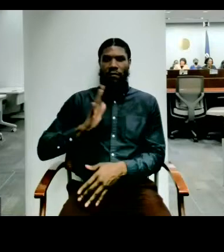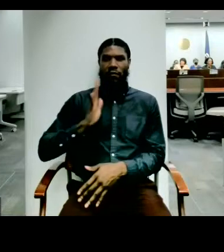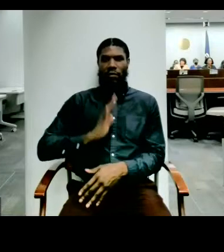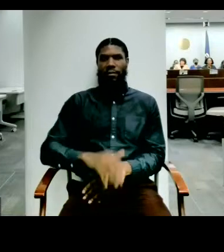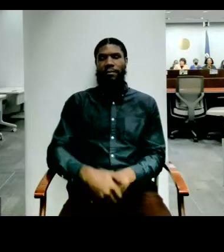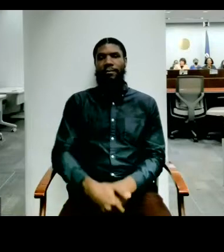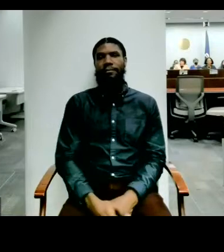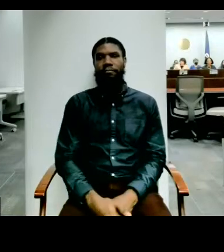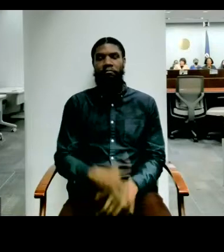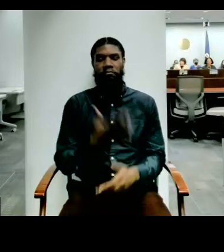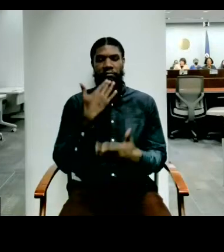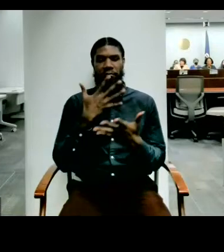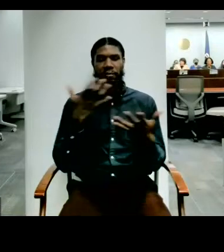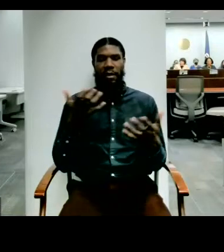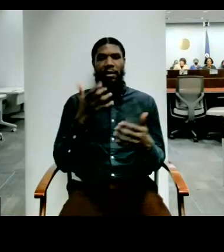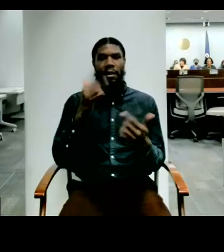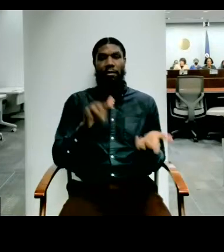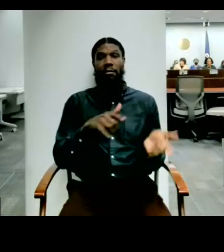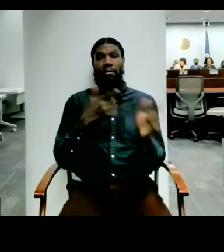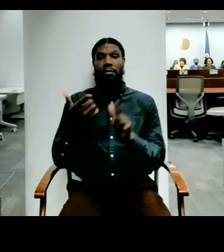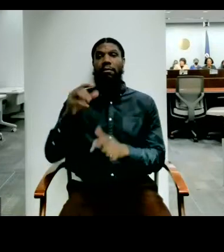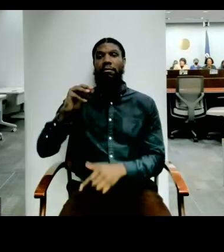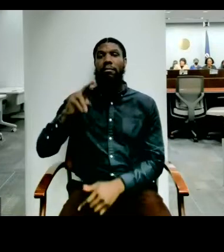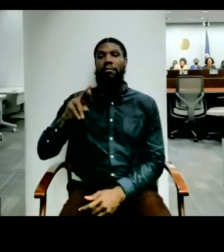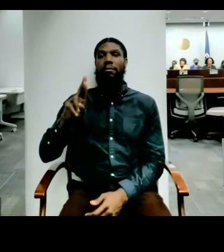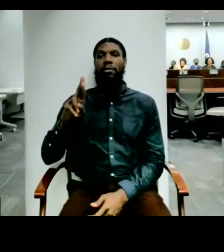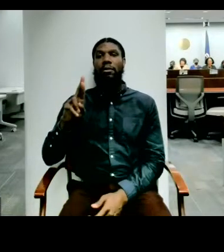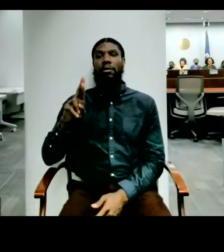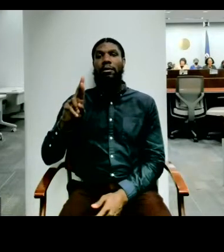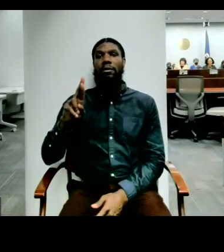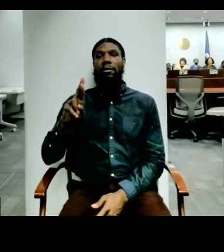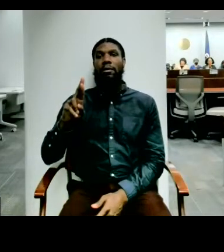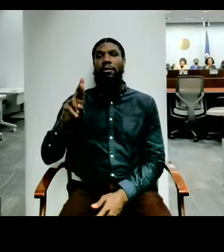Thank you very much. I'll move to Mr. Reaves. We talked religious discrimination,